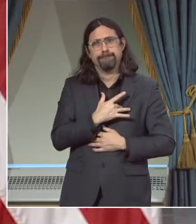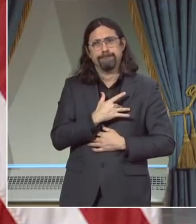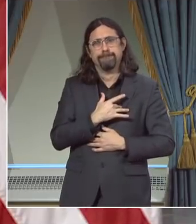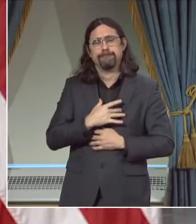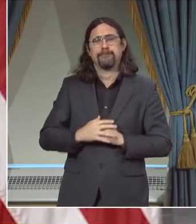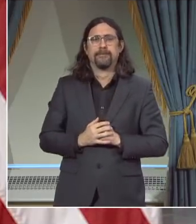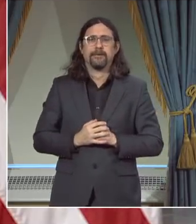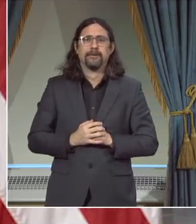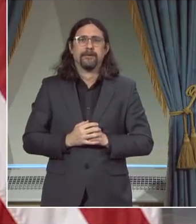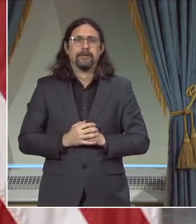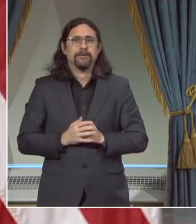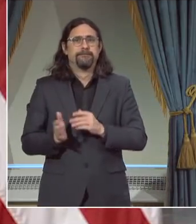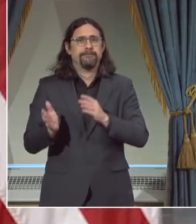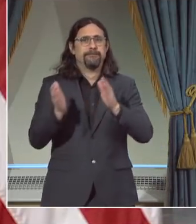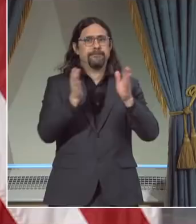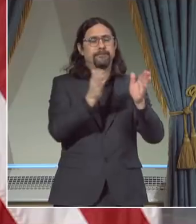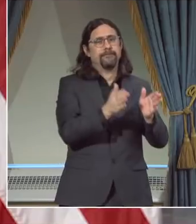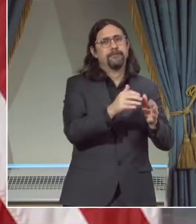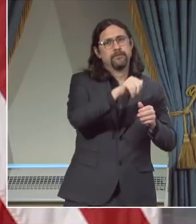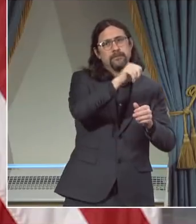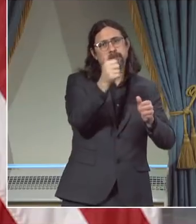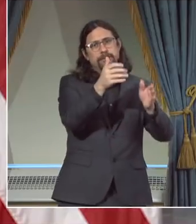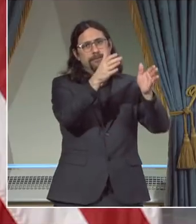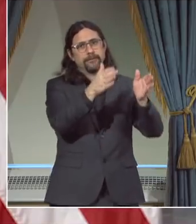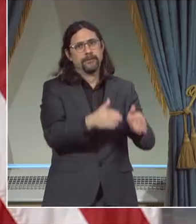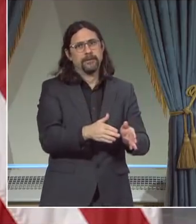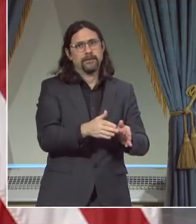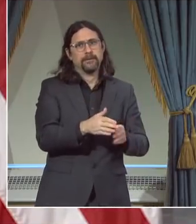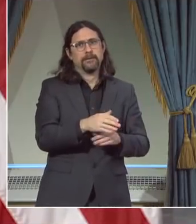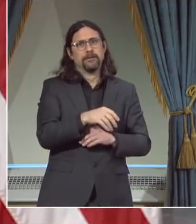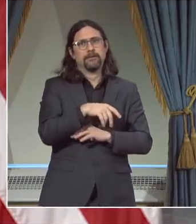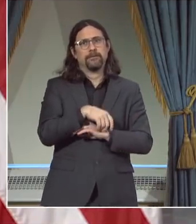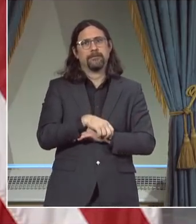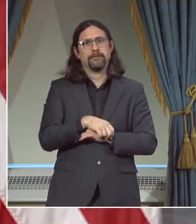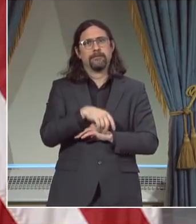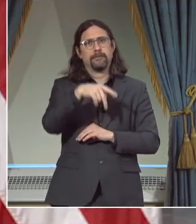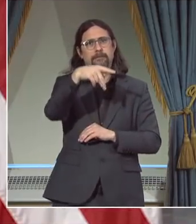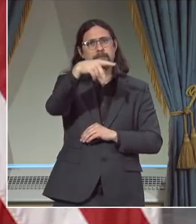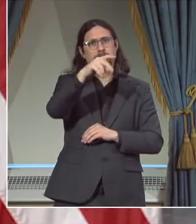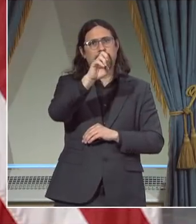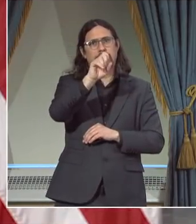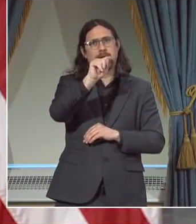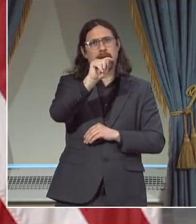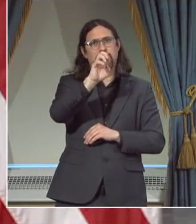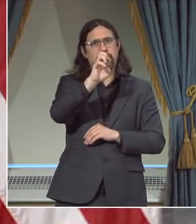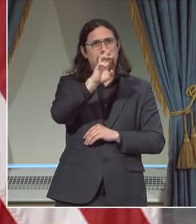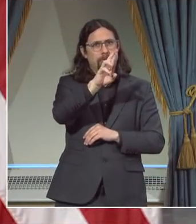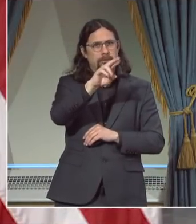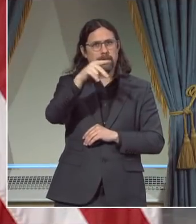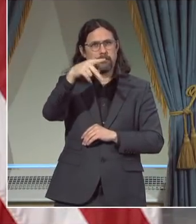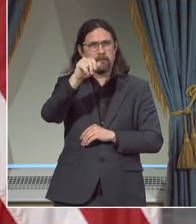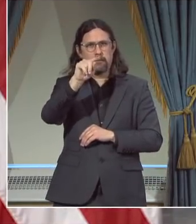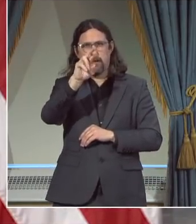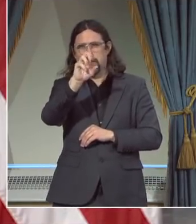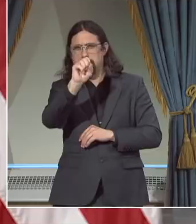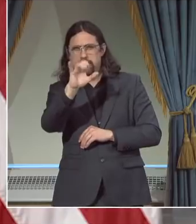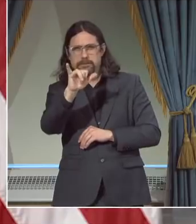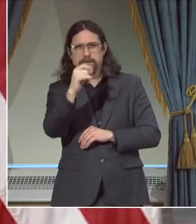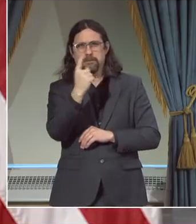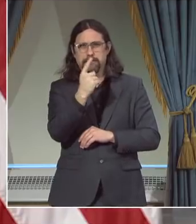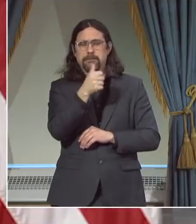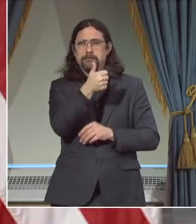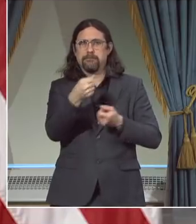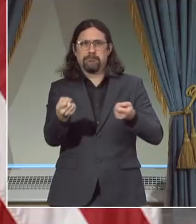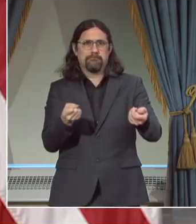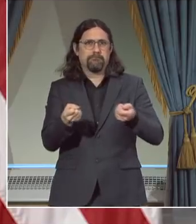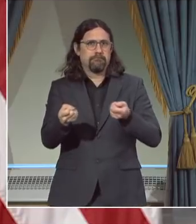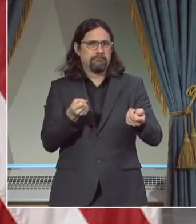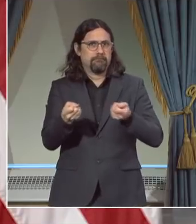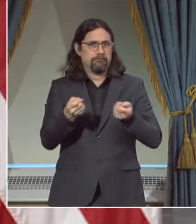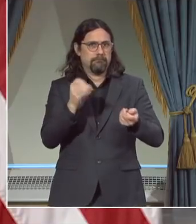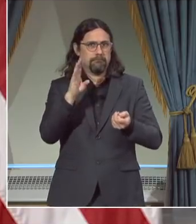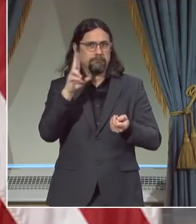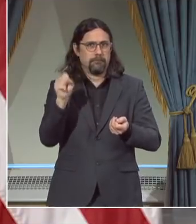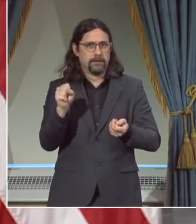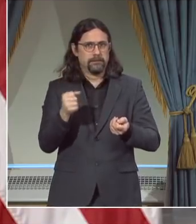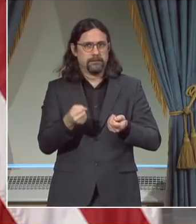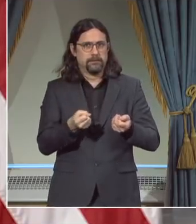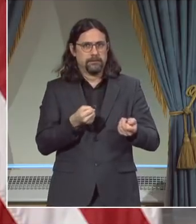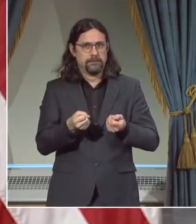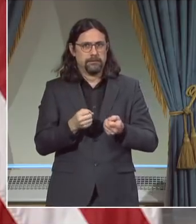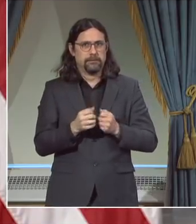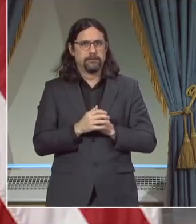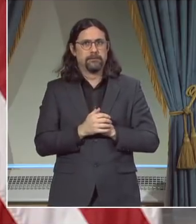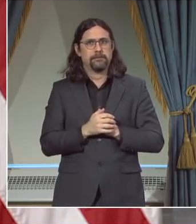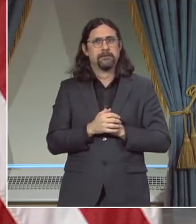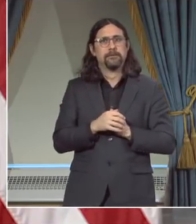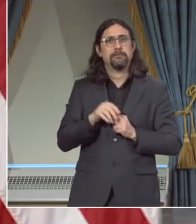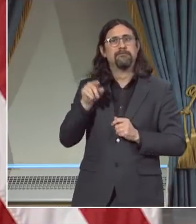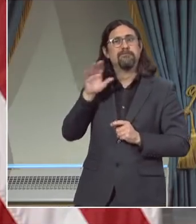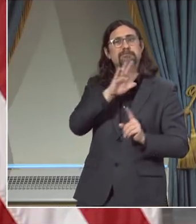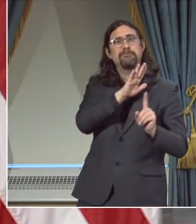YORK CITY